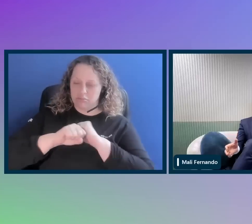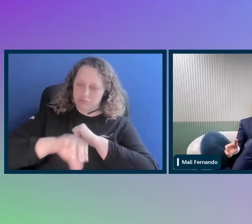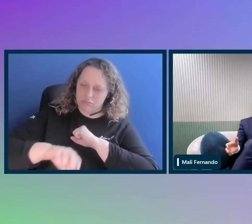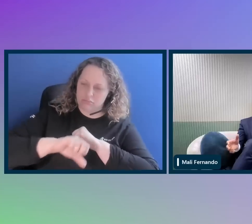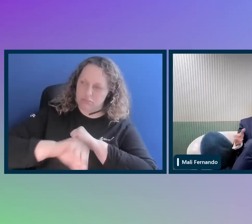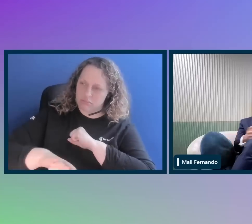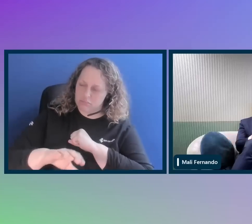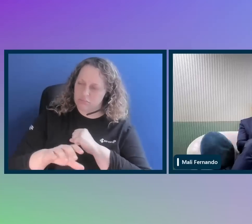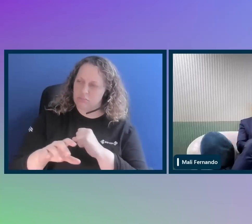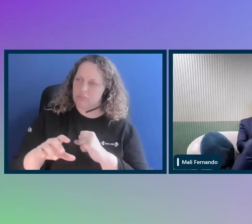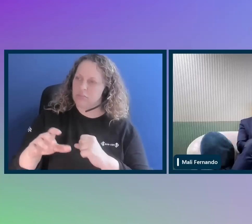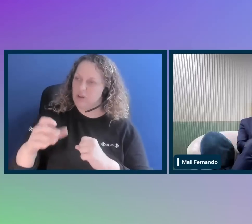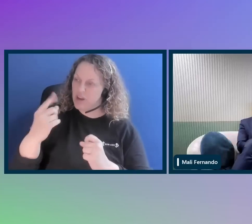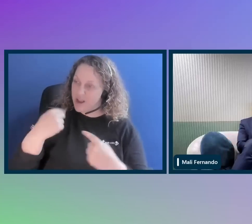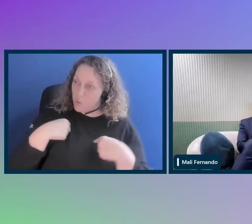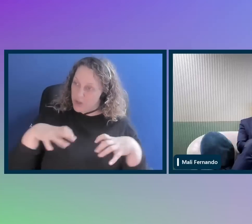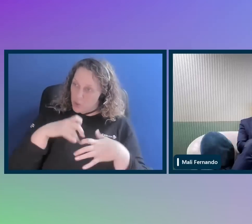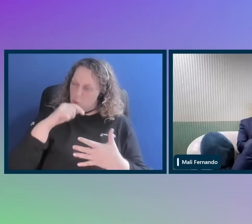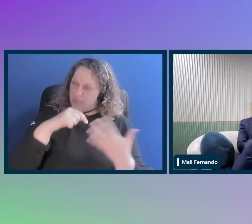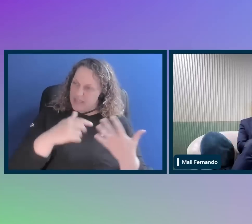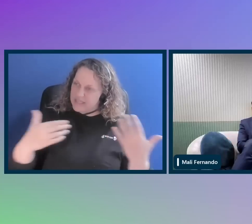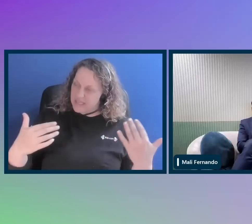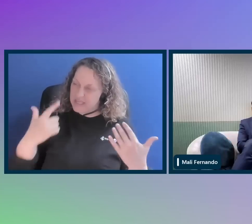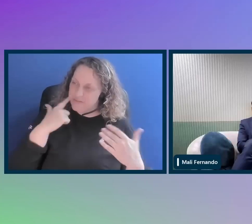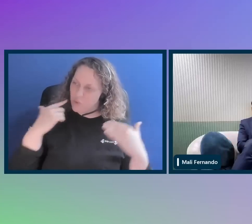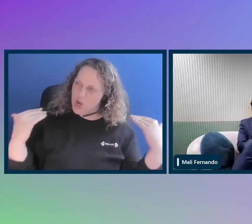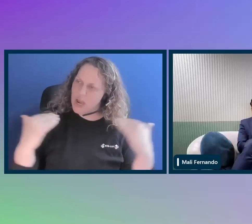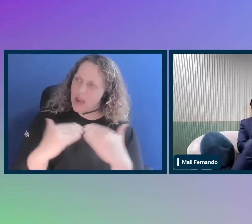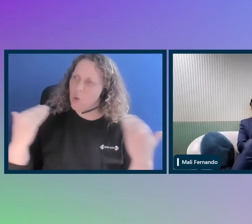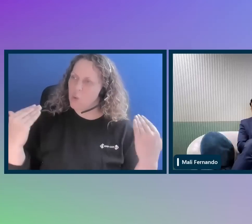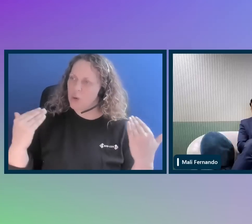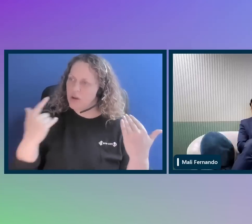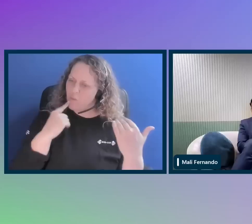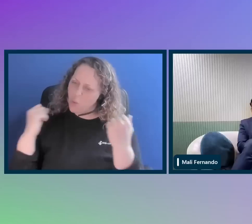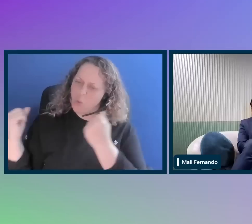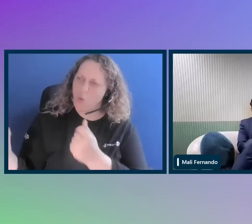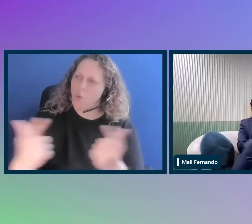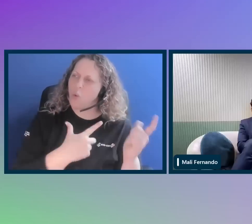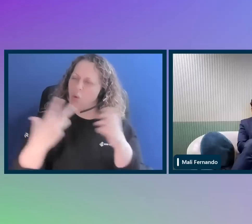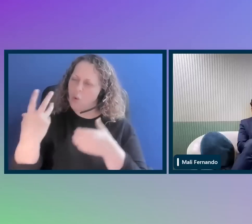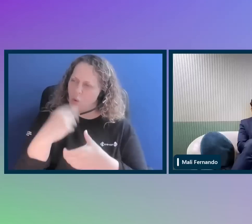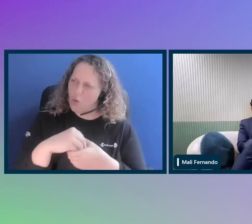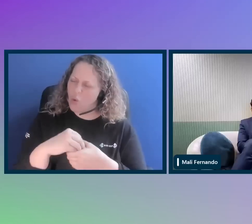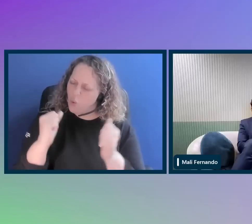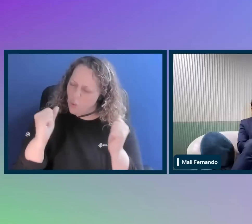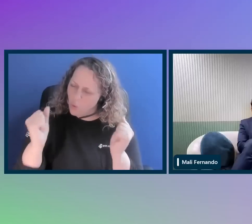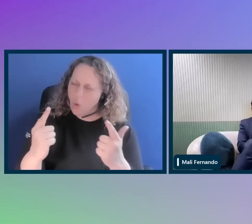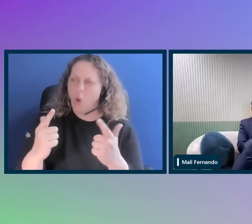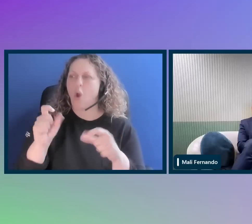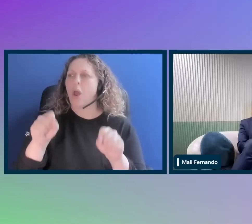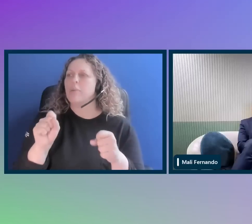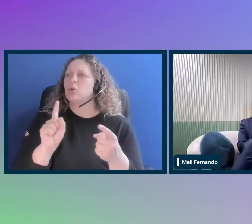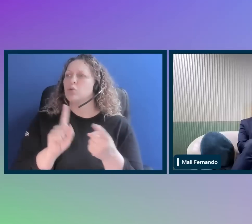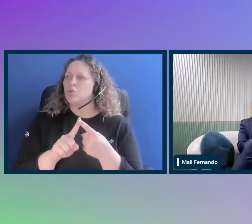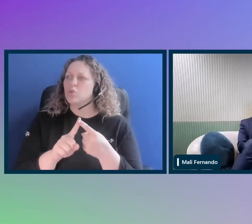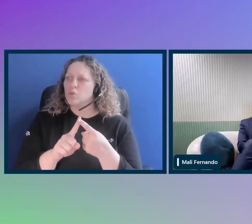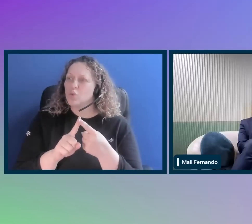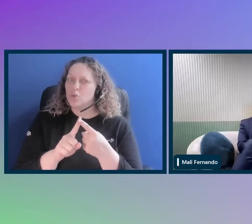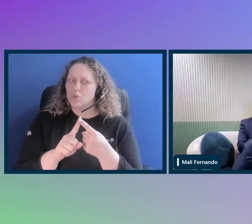It's about creating a level playing field. It's about making sure that actually everybody is able to be at their best,